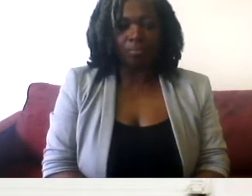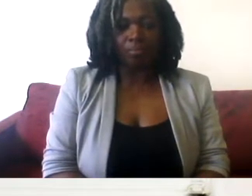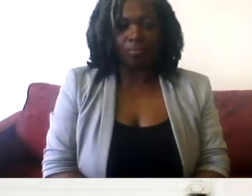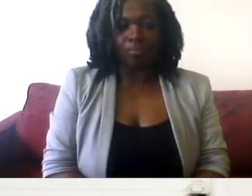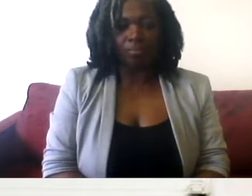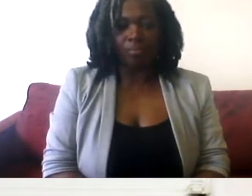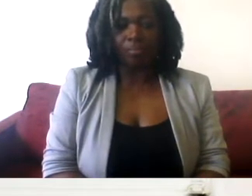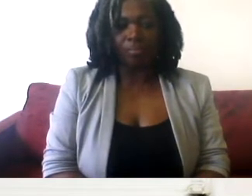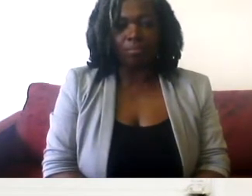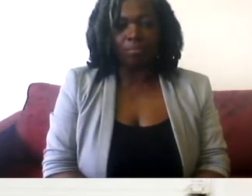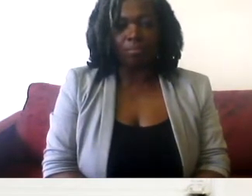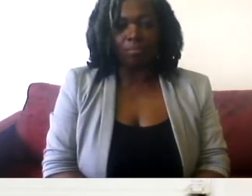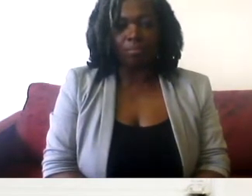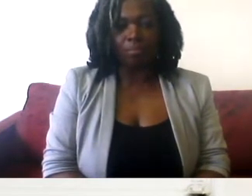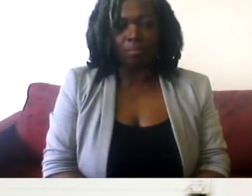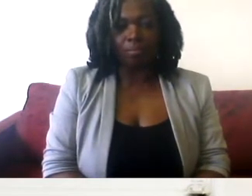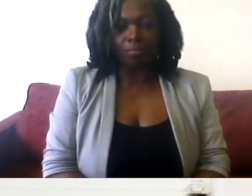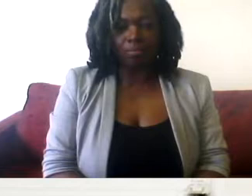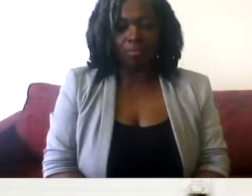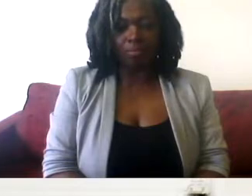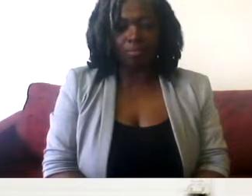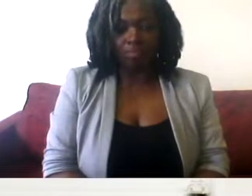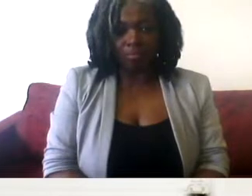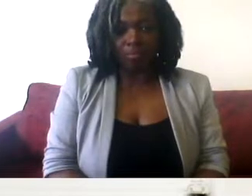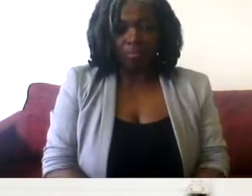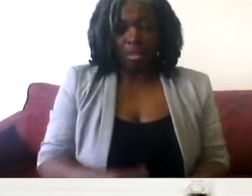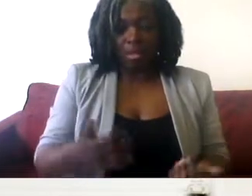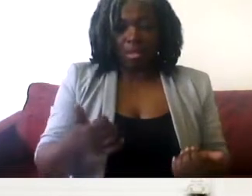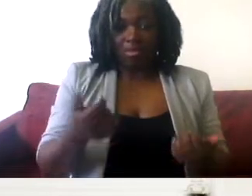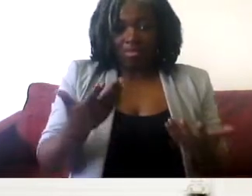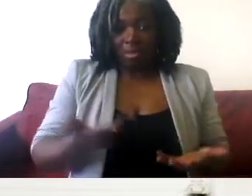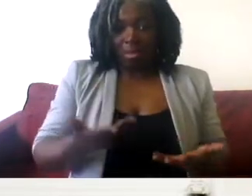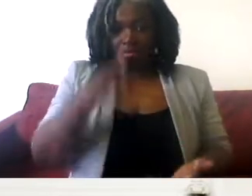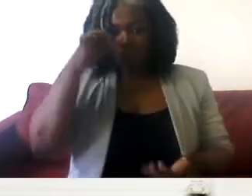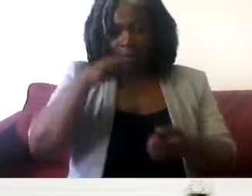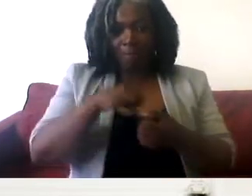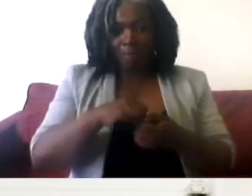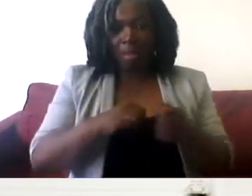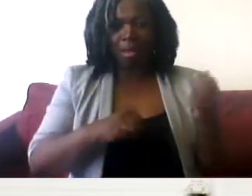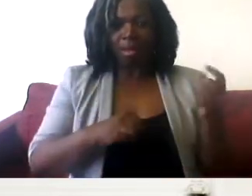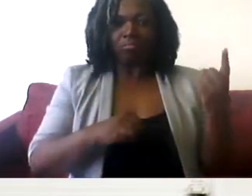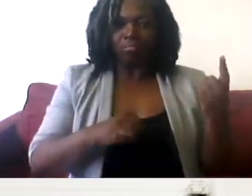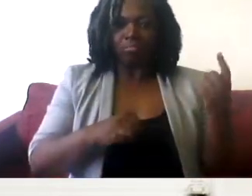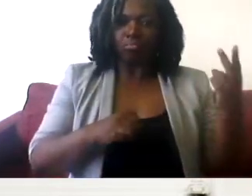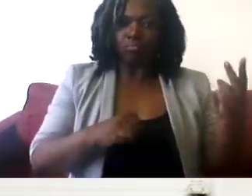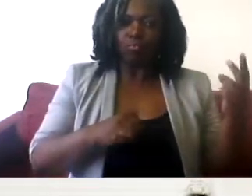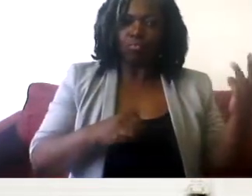Once we get to our third pattern we need to